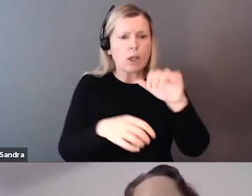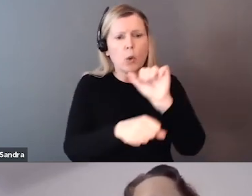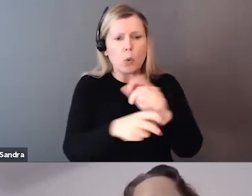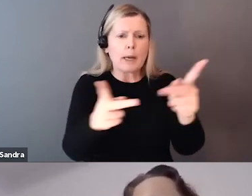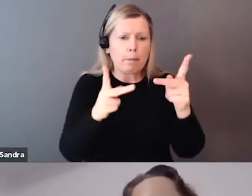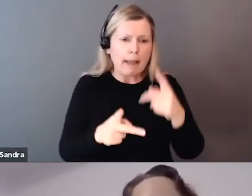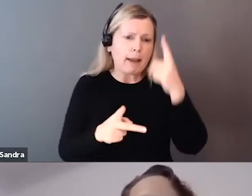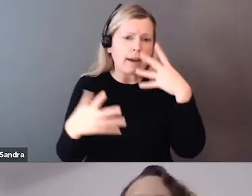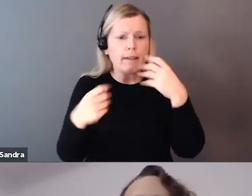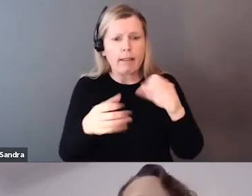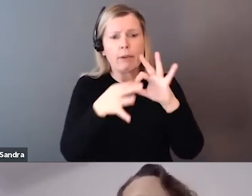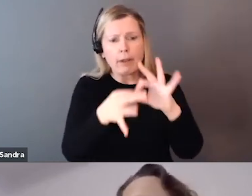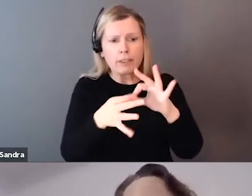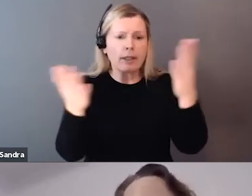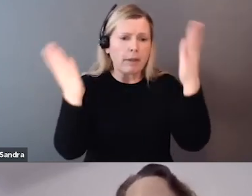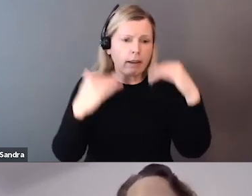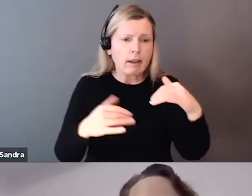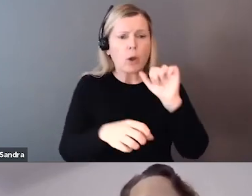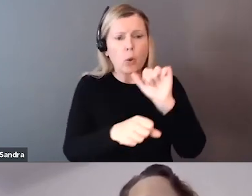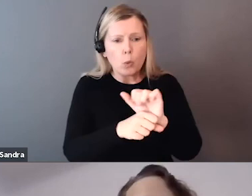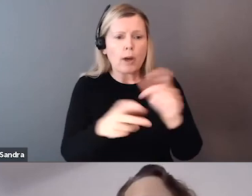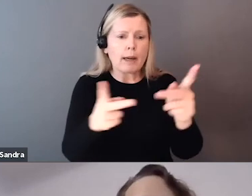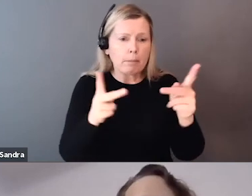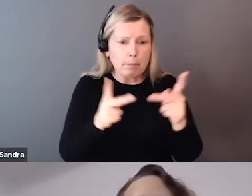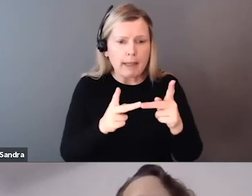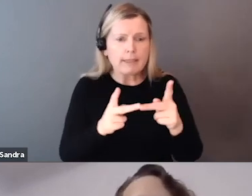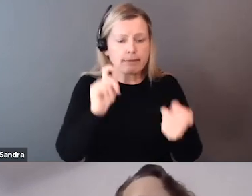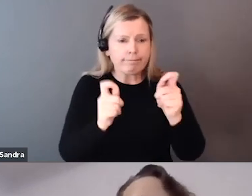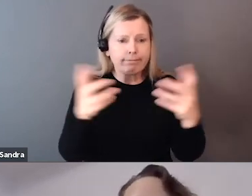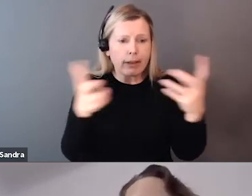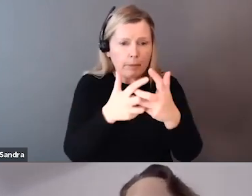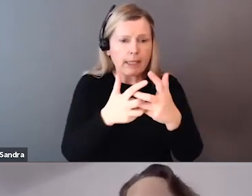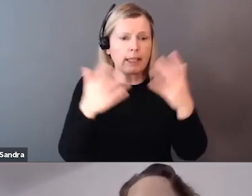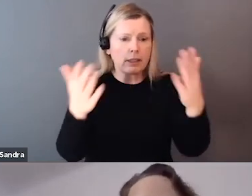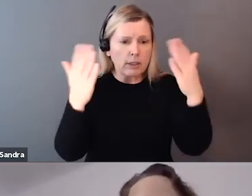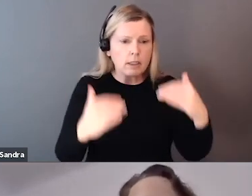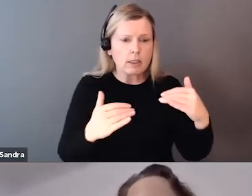sick leave, workplace support of accommodations, employers' understandings of recovery time lines,